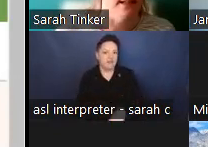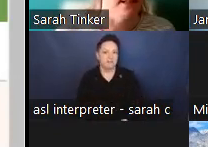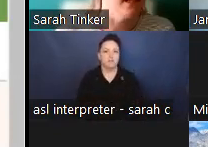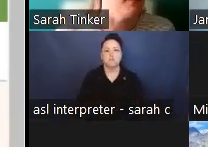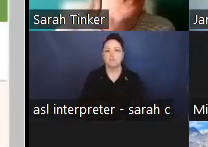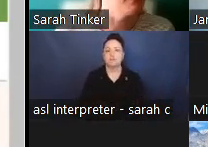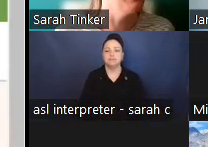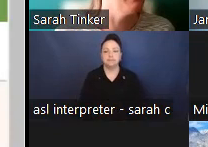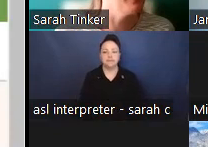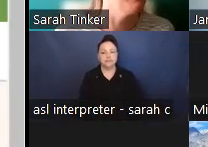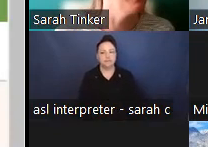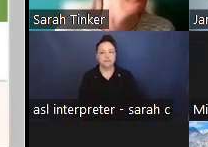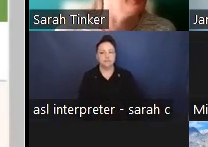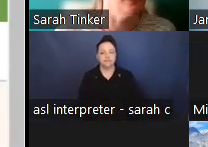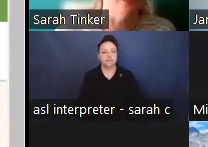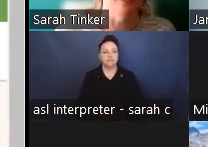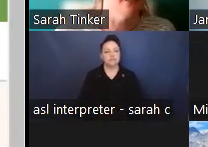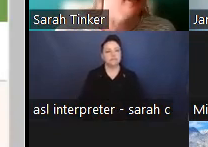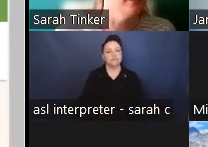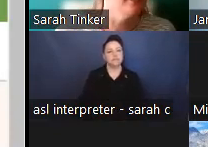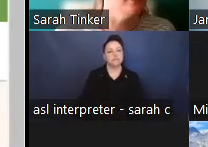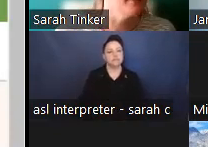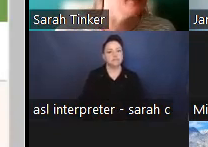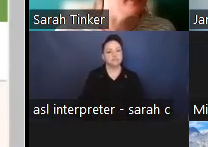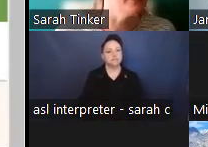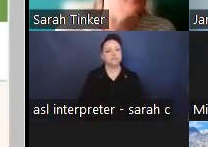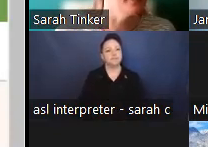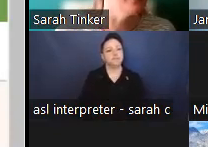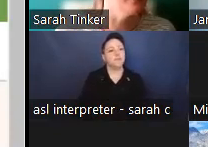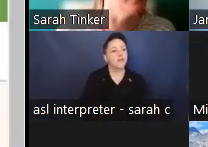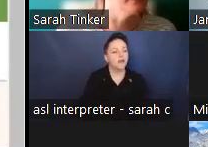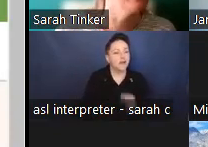Let's see. I probably need to wrap it up. Let me go back to the home page real quick.